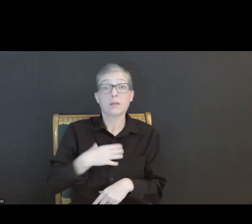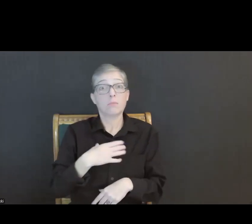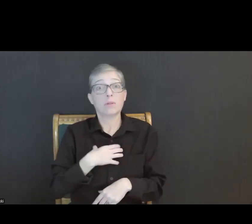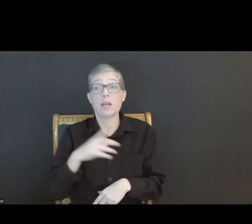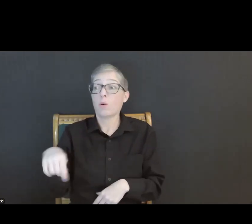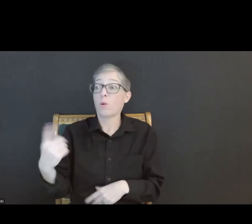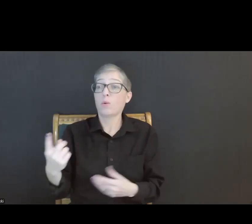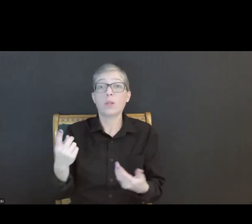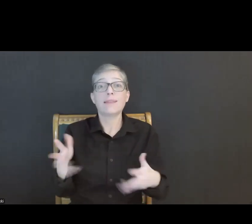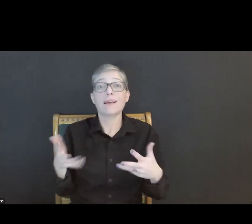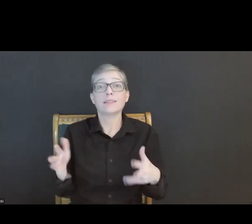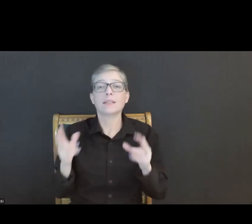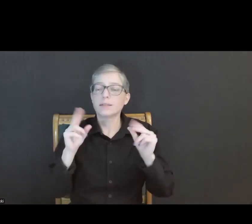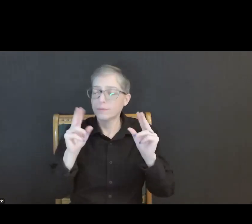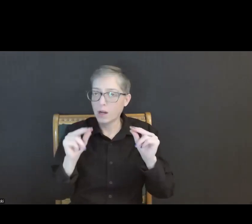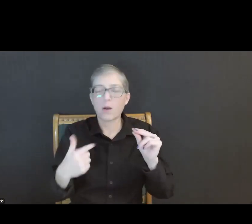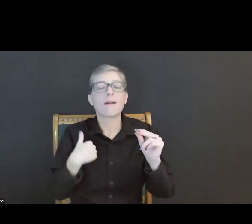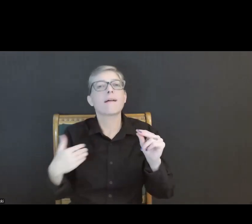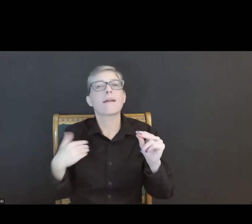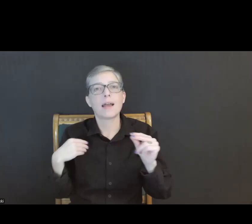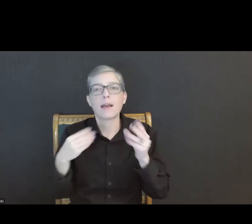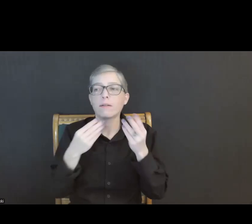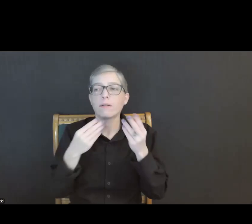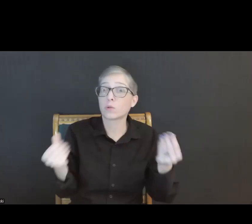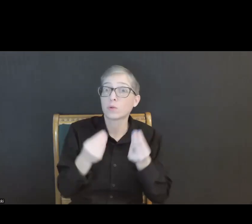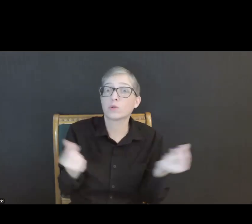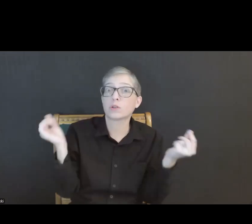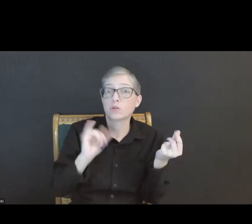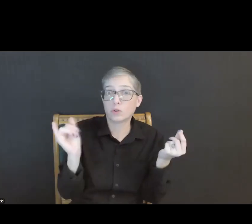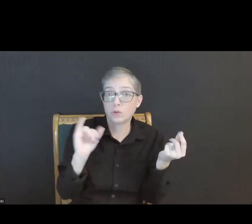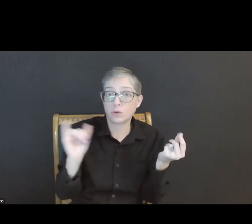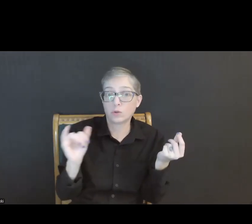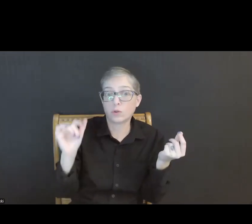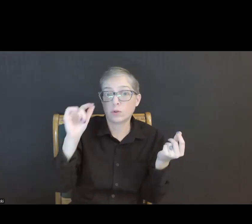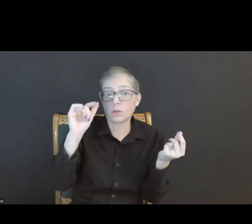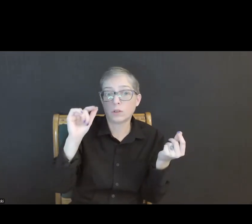this is how we can make it better so that they know okay now I finally back to somebody who